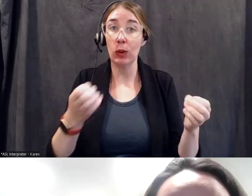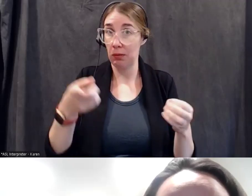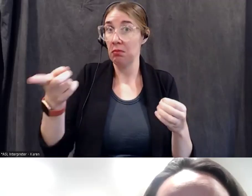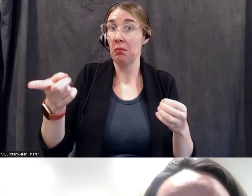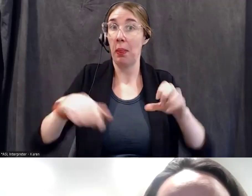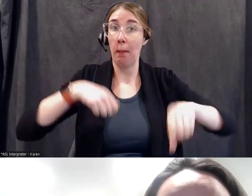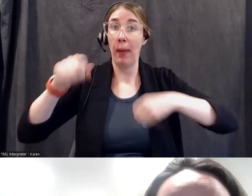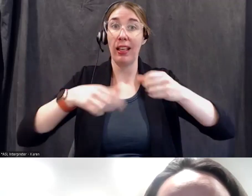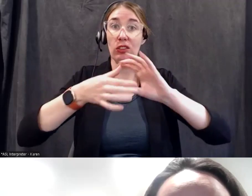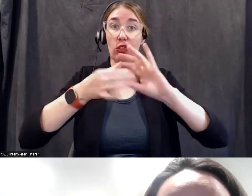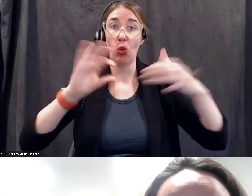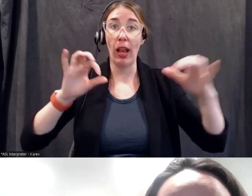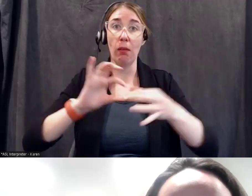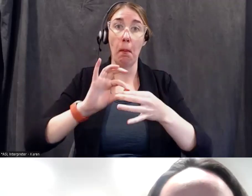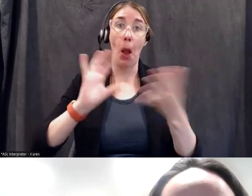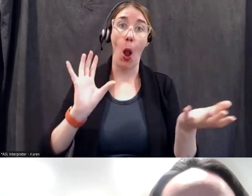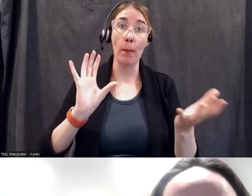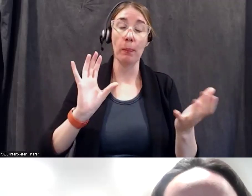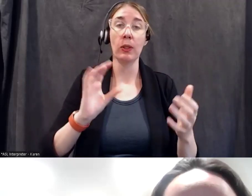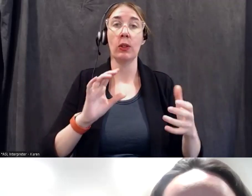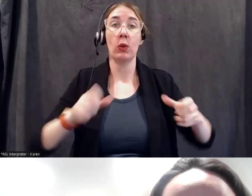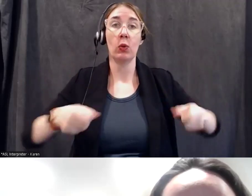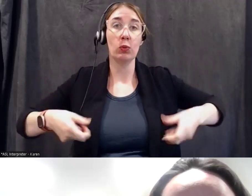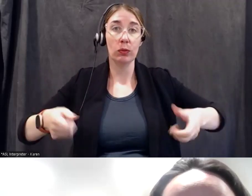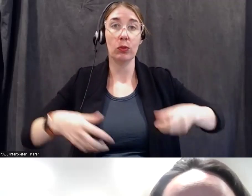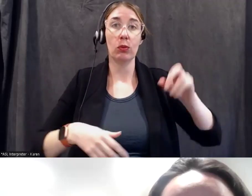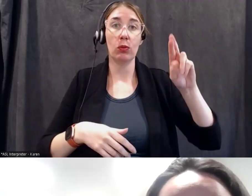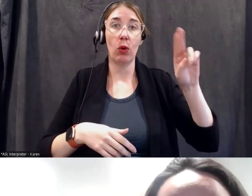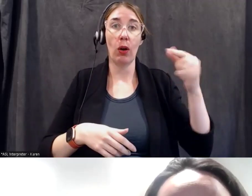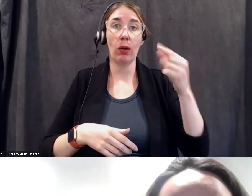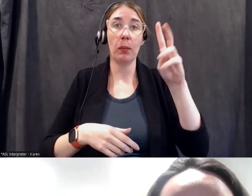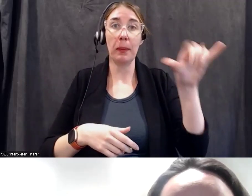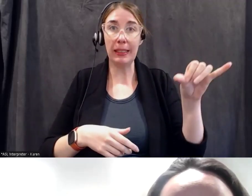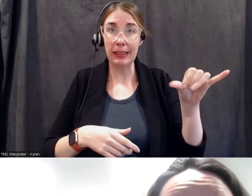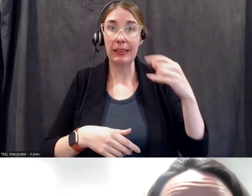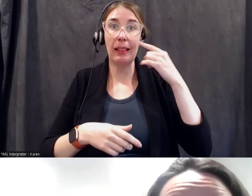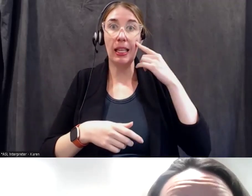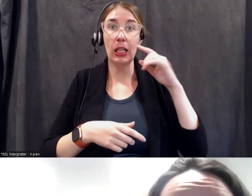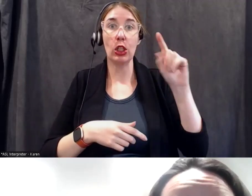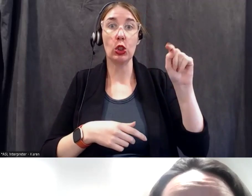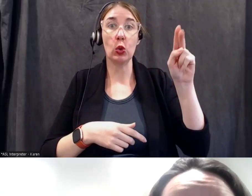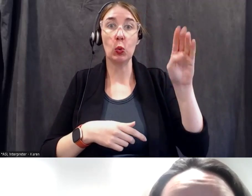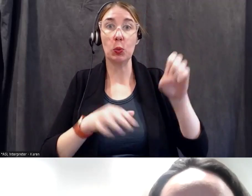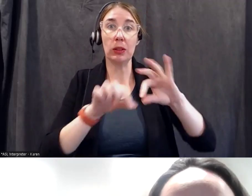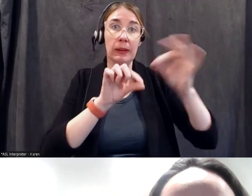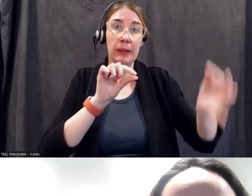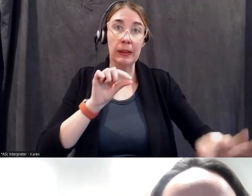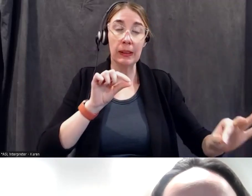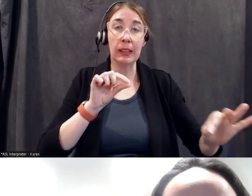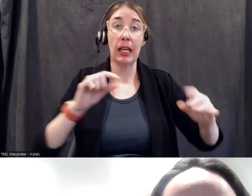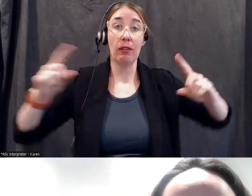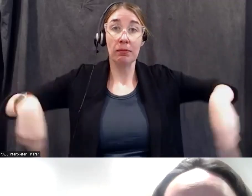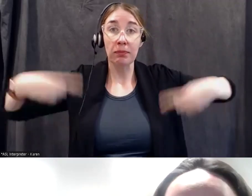wheelchair rugby, you have to think about all the tubes that go in, if you pop a tire, you know,